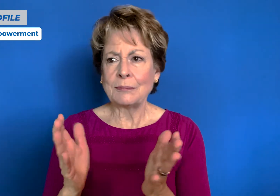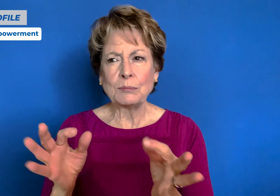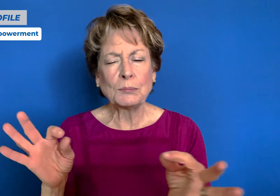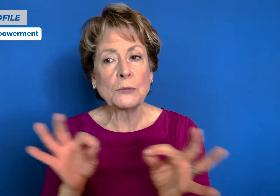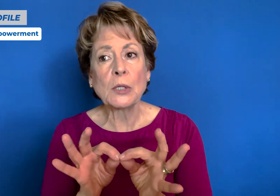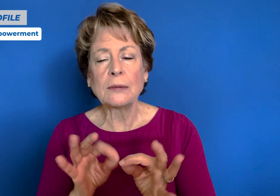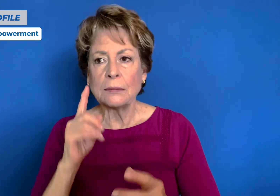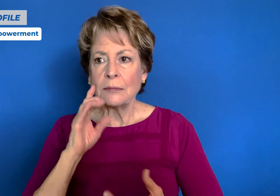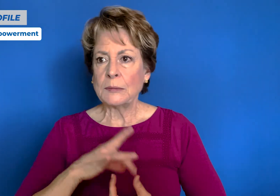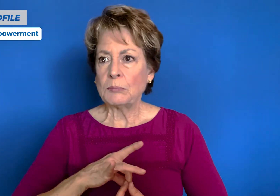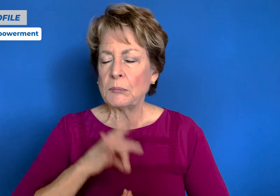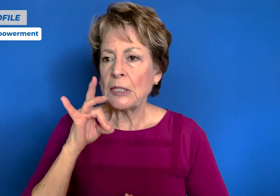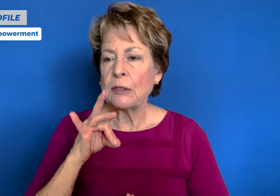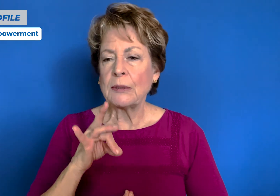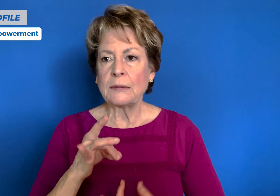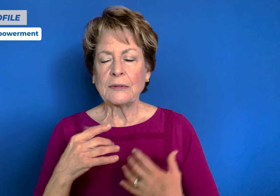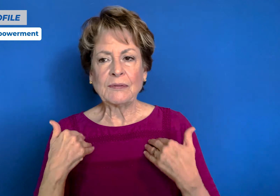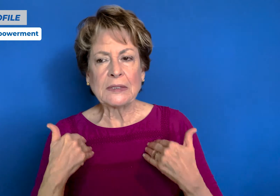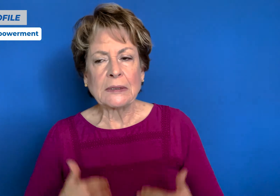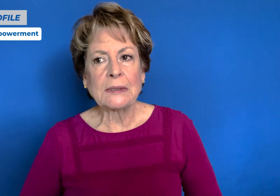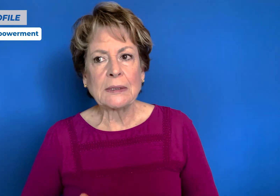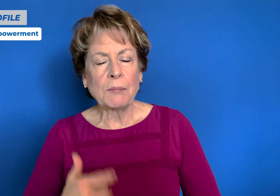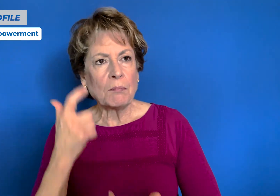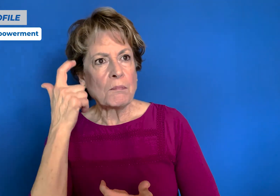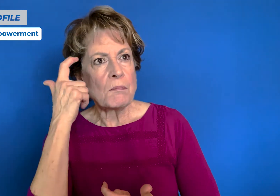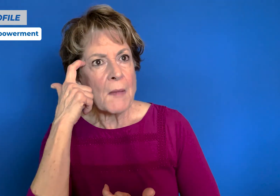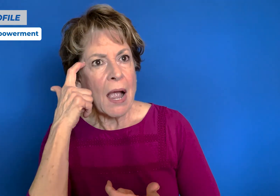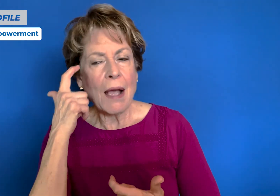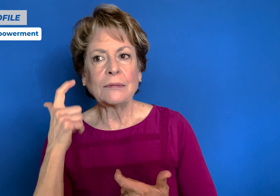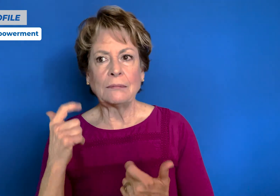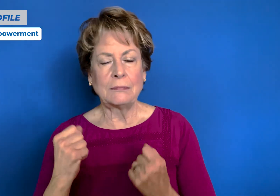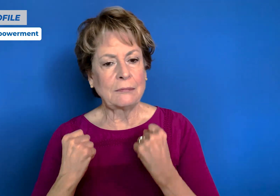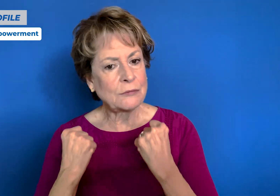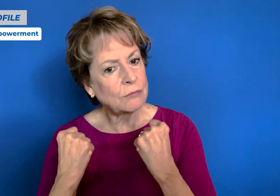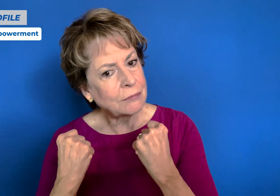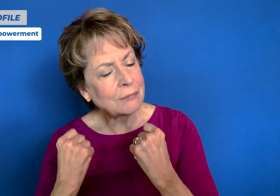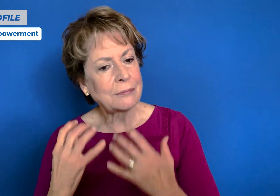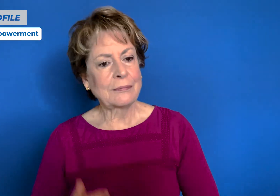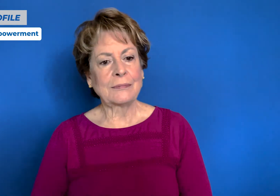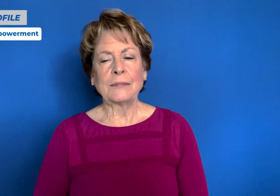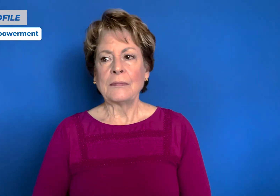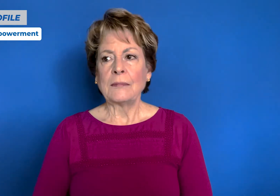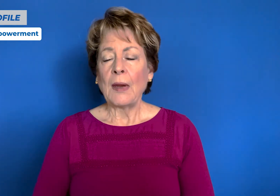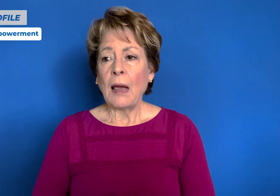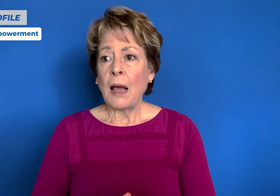Advocate for the wellness of all school members in mind, body, and spirit.